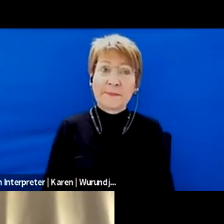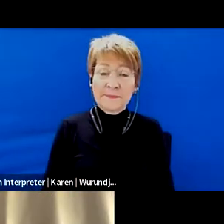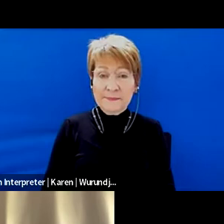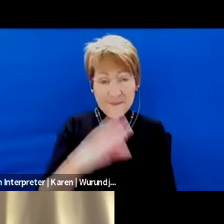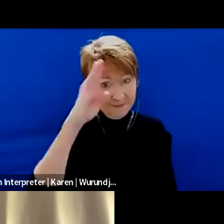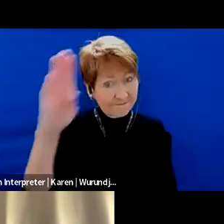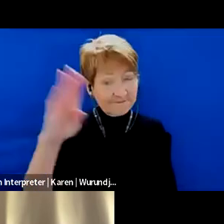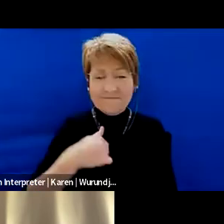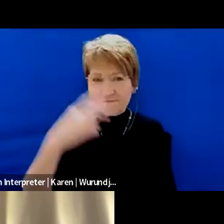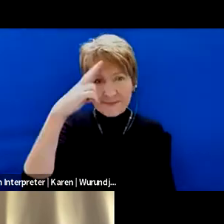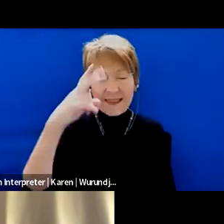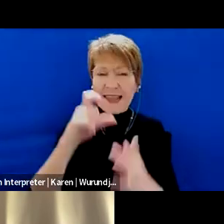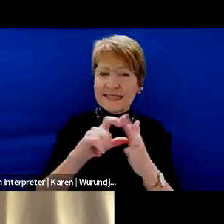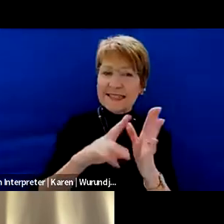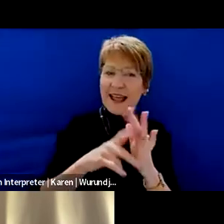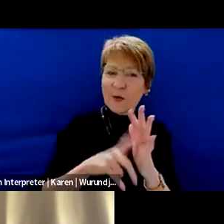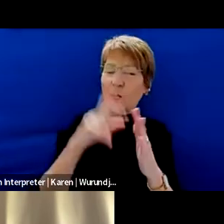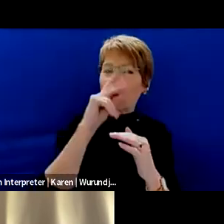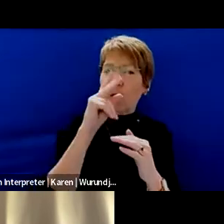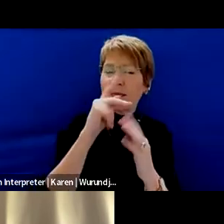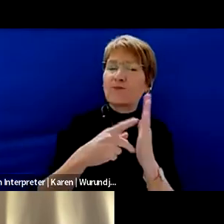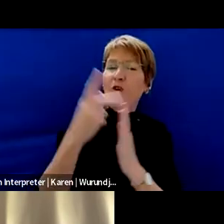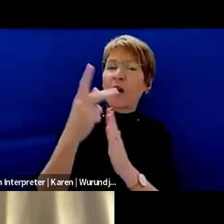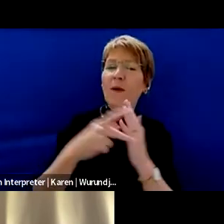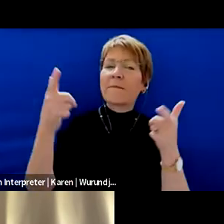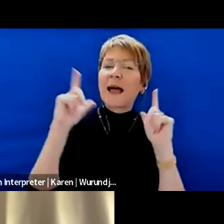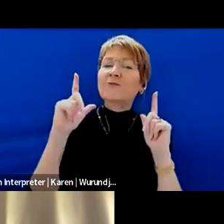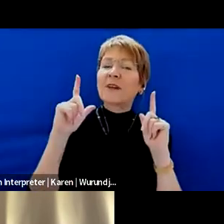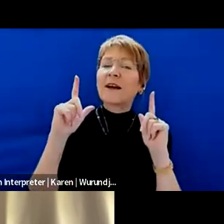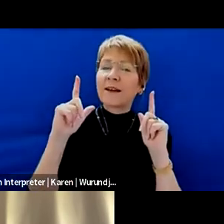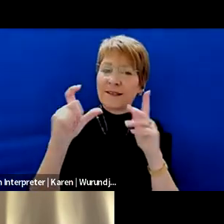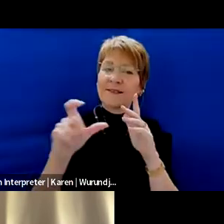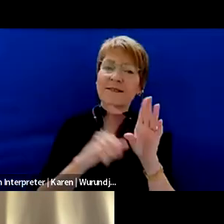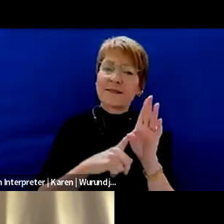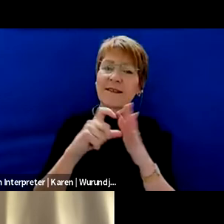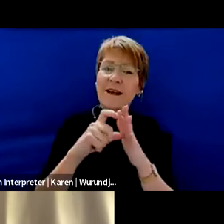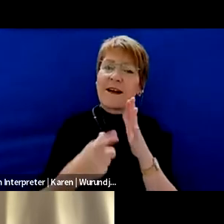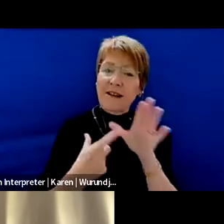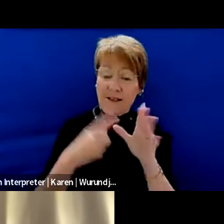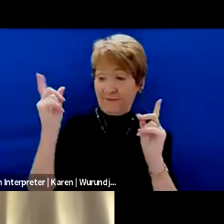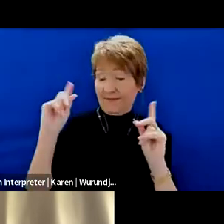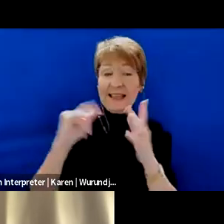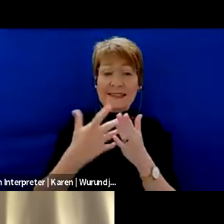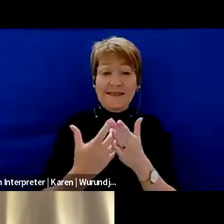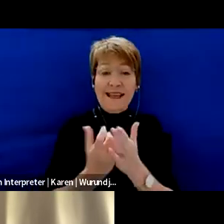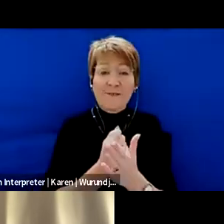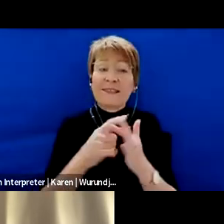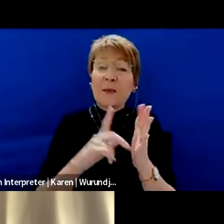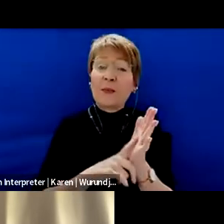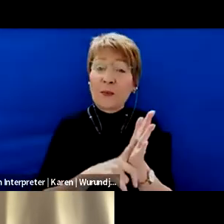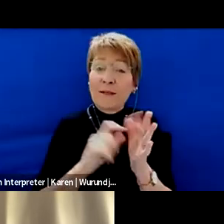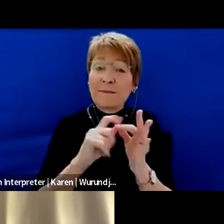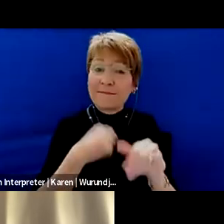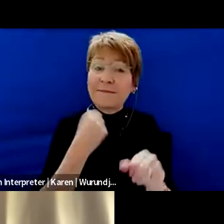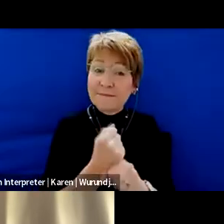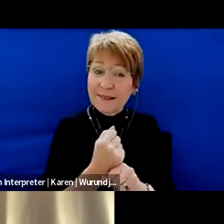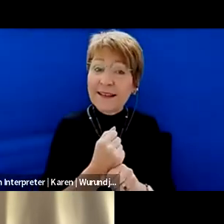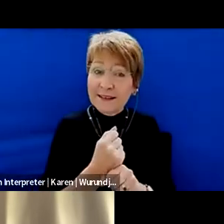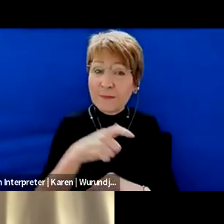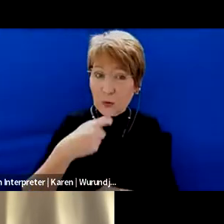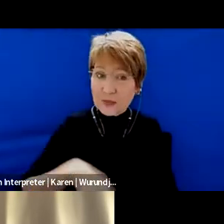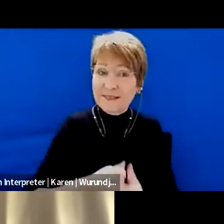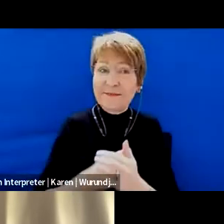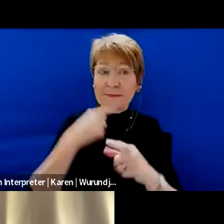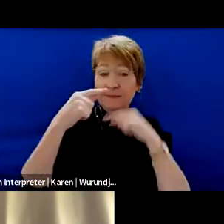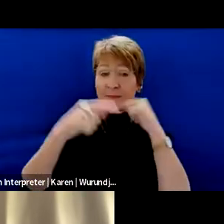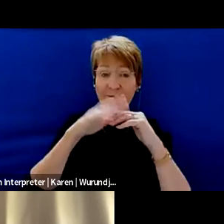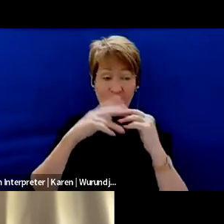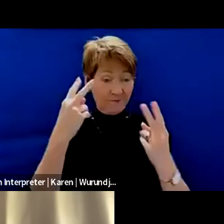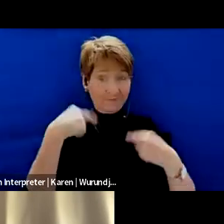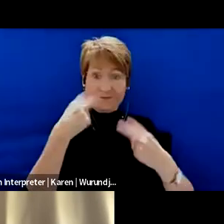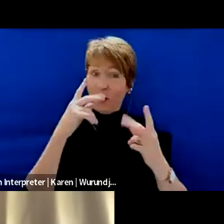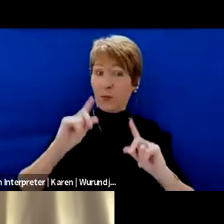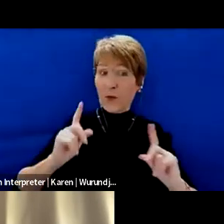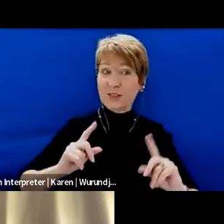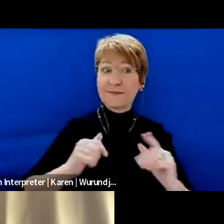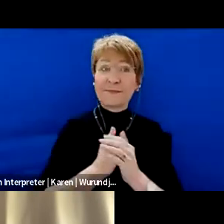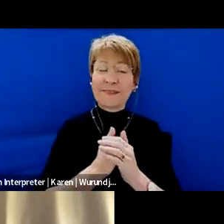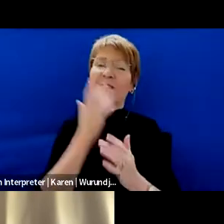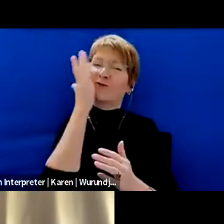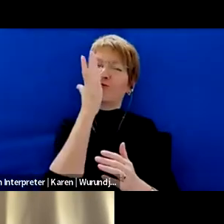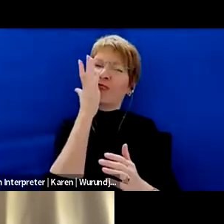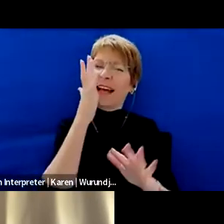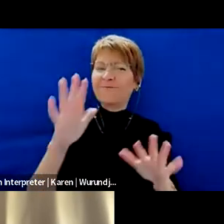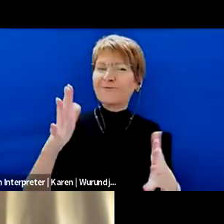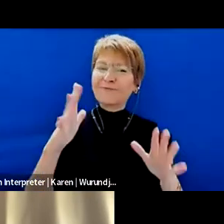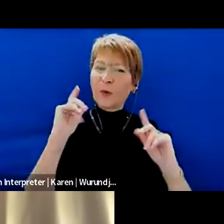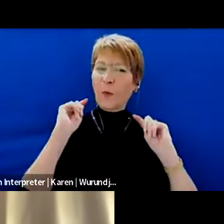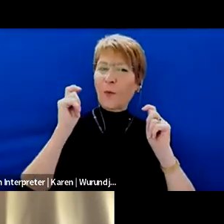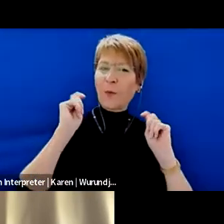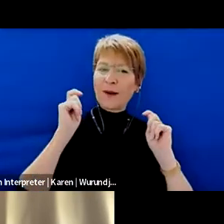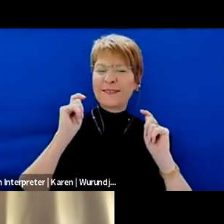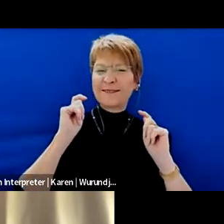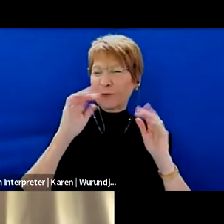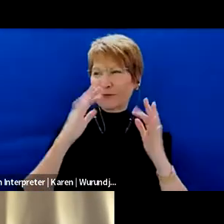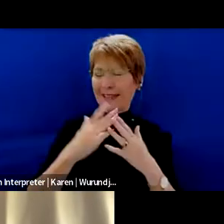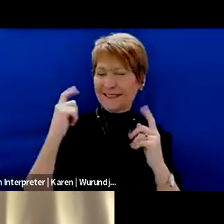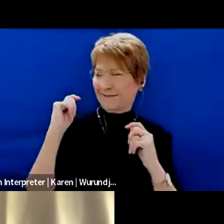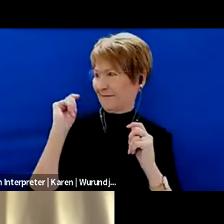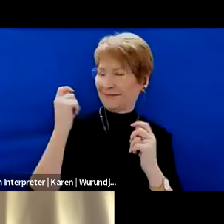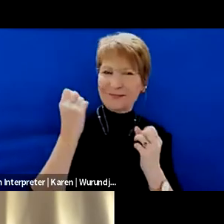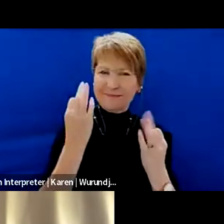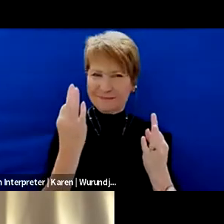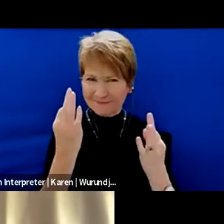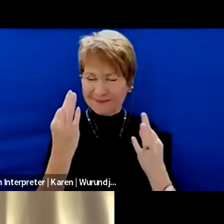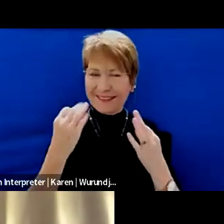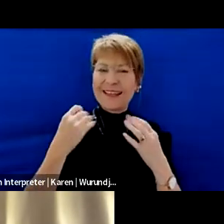Good folks, my name is Daniel, I'm the youth programs manager at sada, and today I'll be our safety and well being officer to give a quick visual description of myself, I'm wearing a gray hoodie hoodie there's no hood, a great jumper.